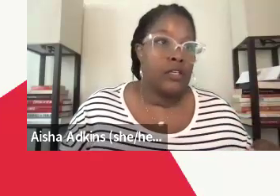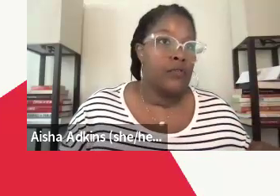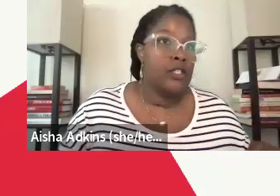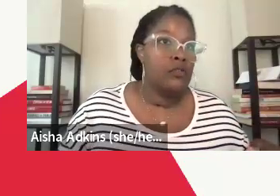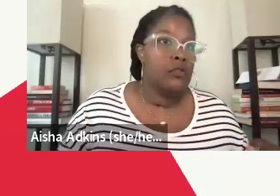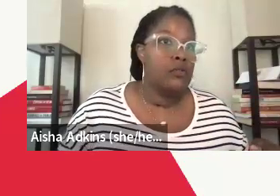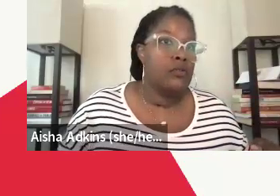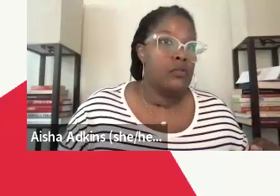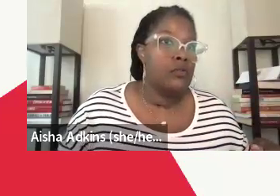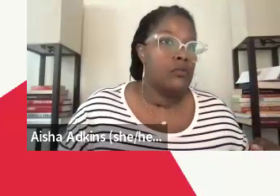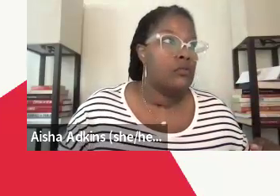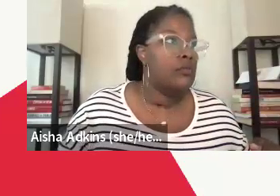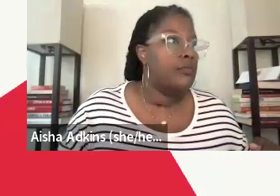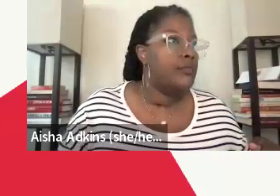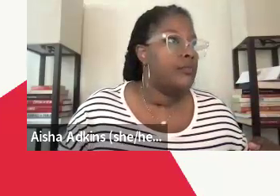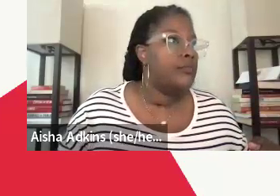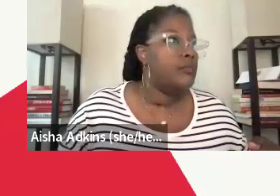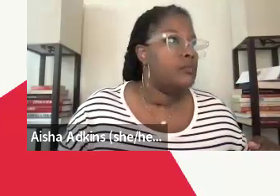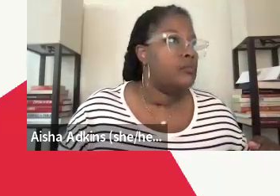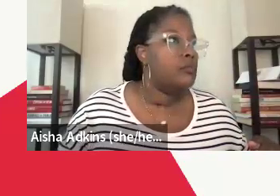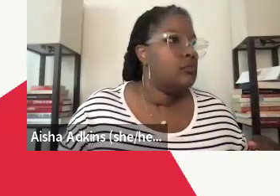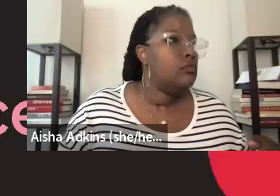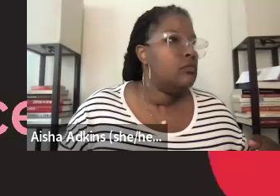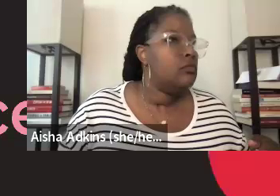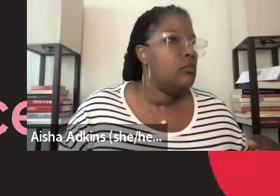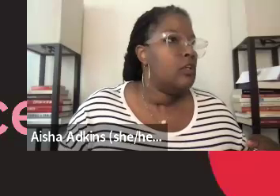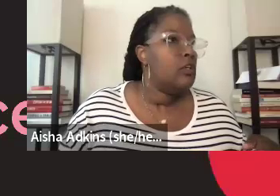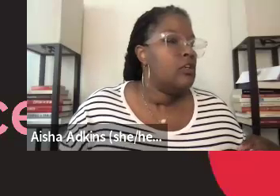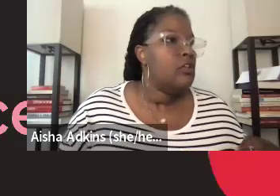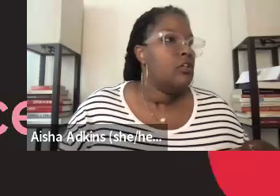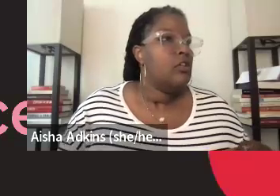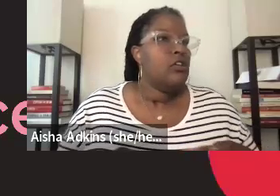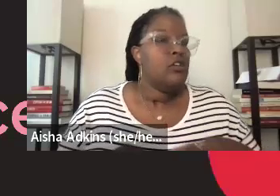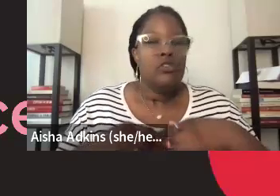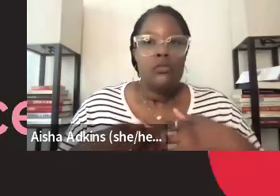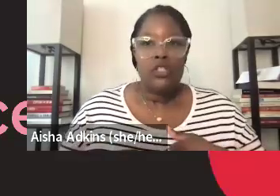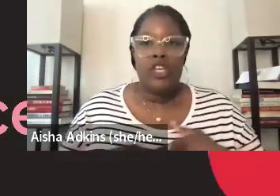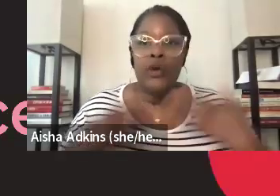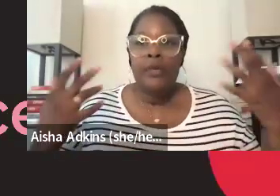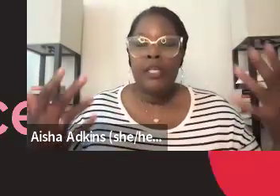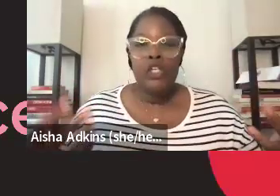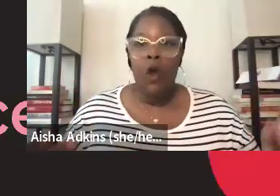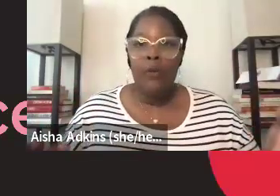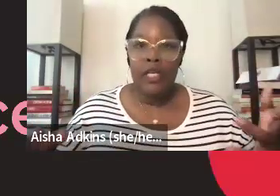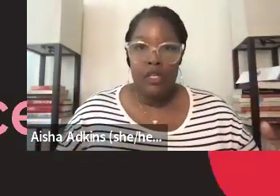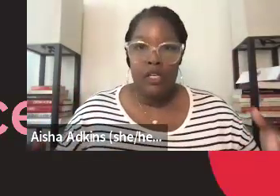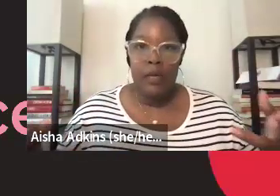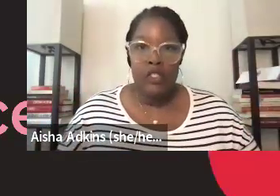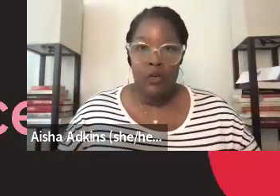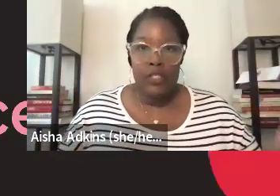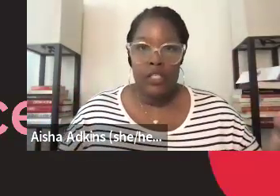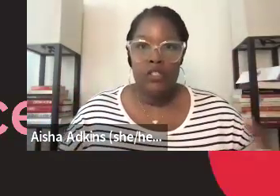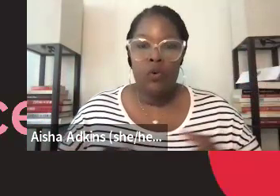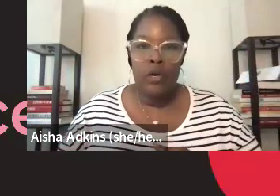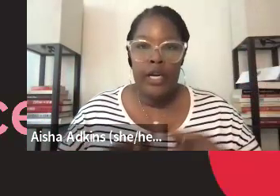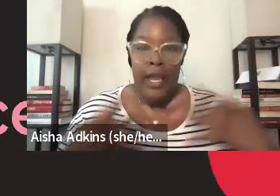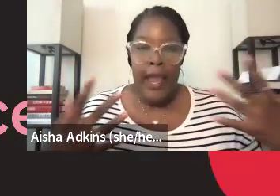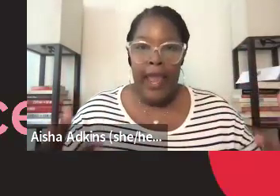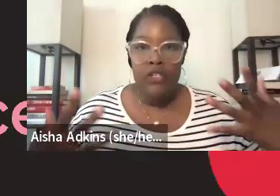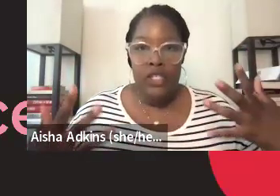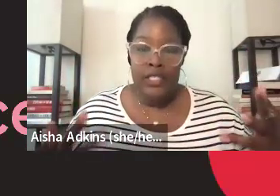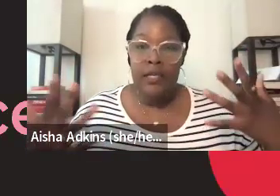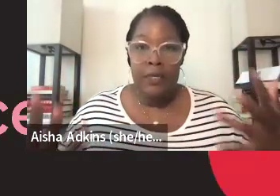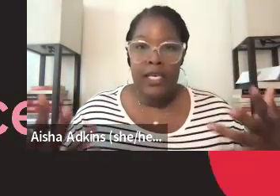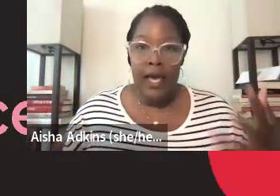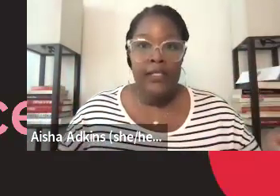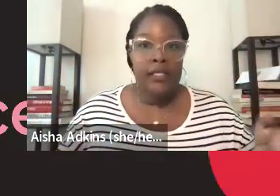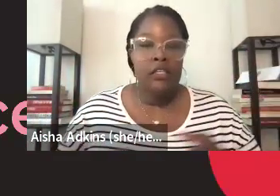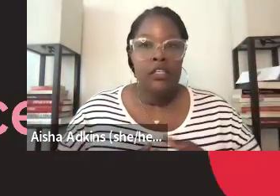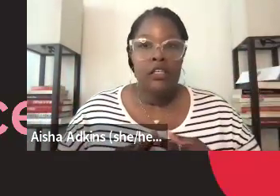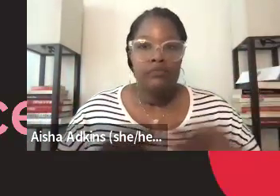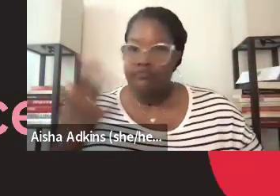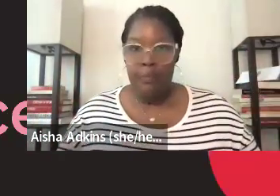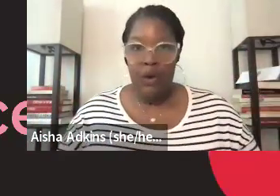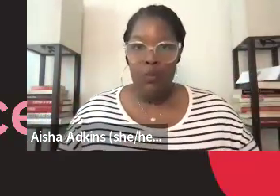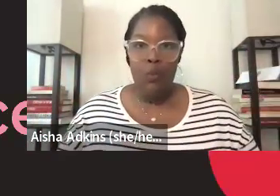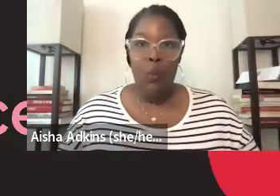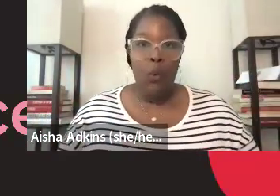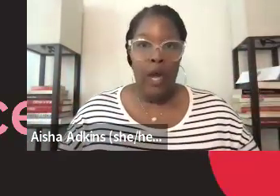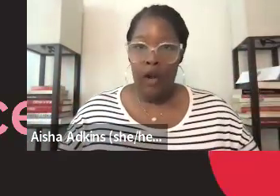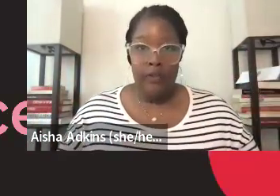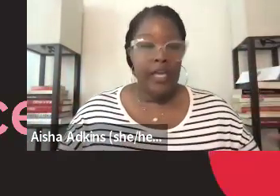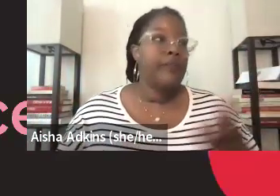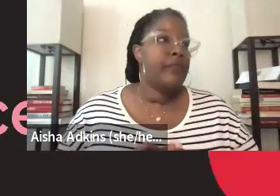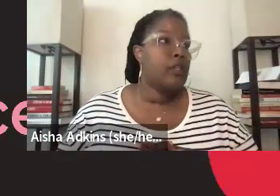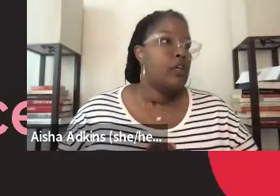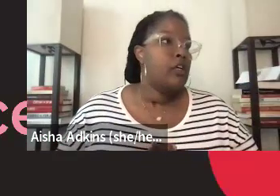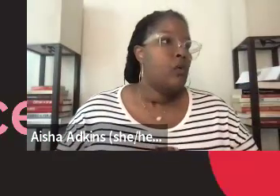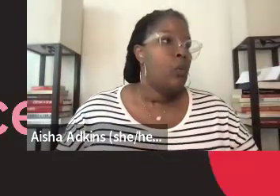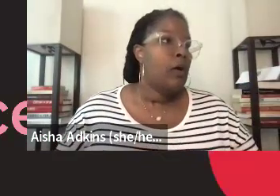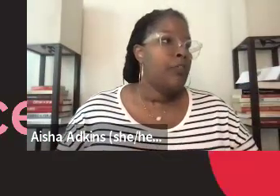received. So, you heard me mention home Community Based Services, or HCBS, but what are they? Well,